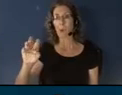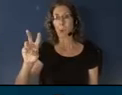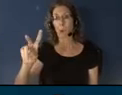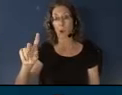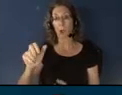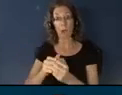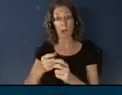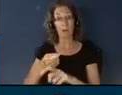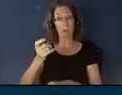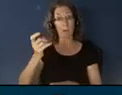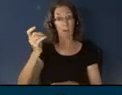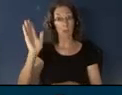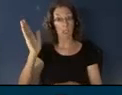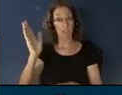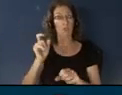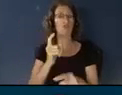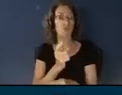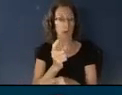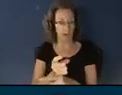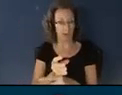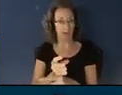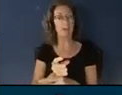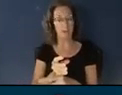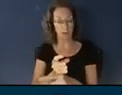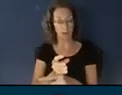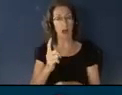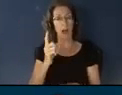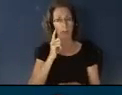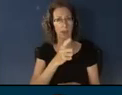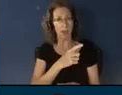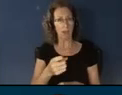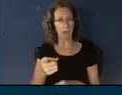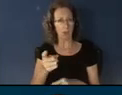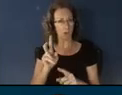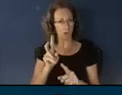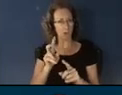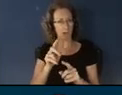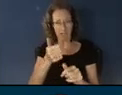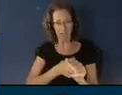Yes that's correct, so I believe you've been assigned if they've been each assigned a page or?